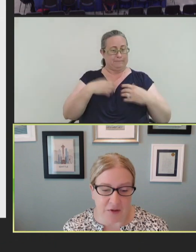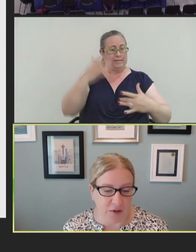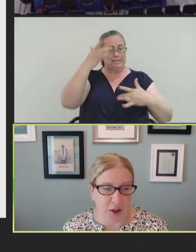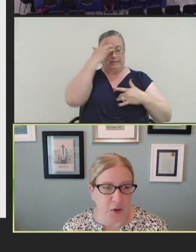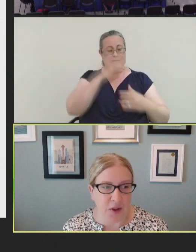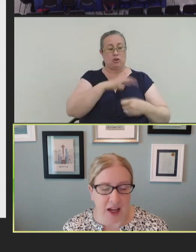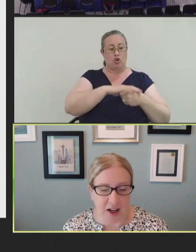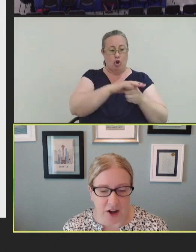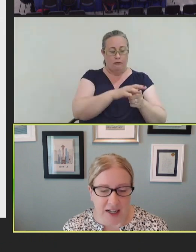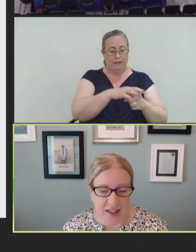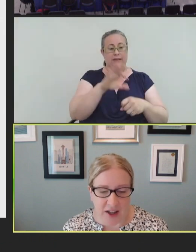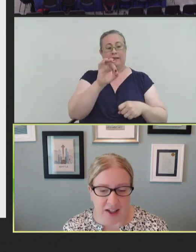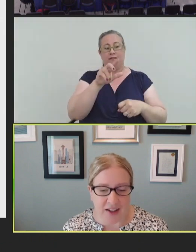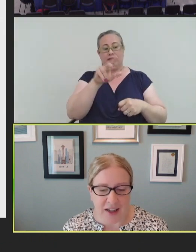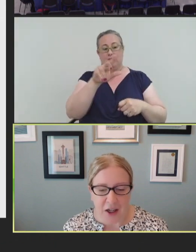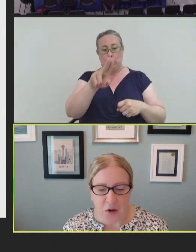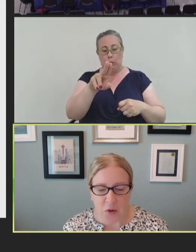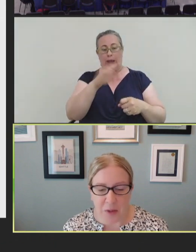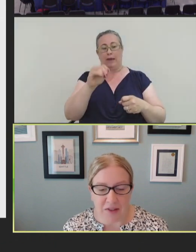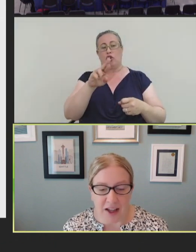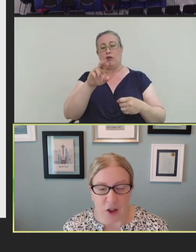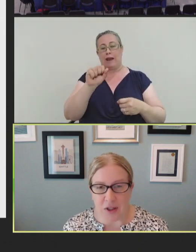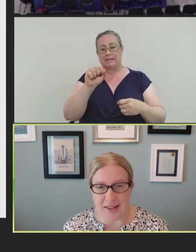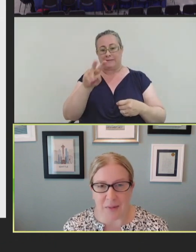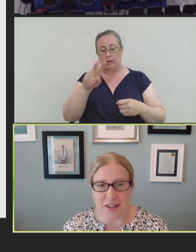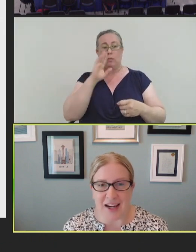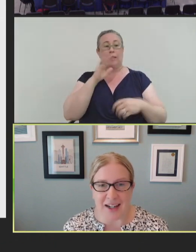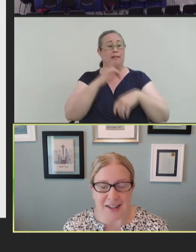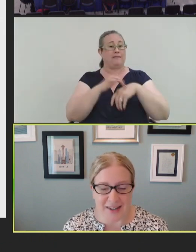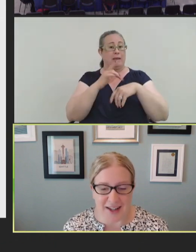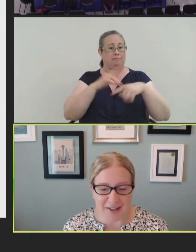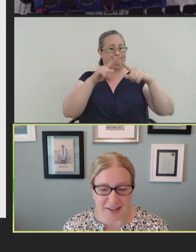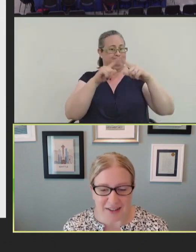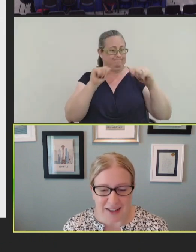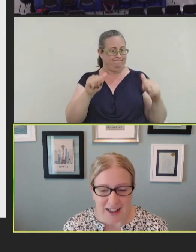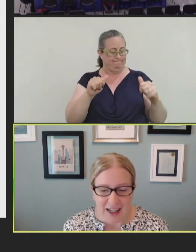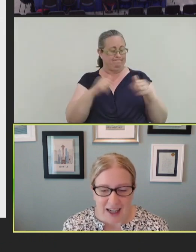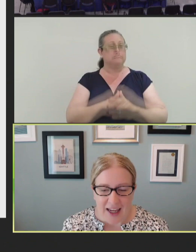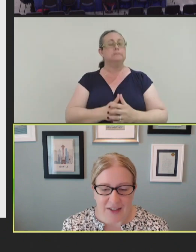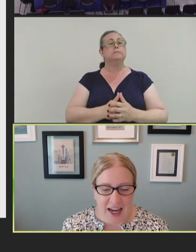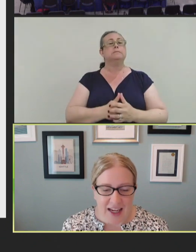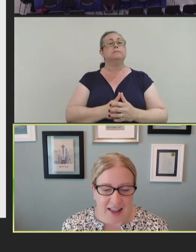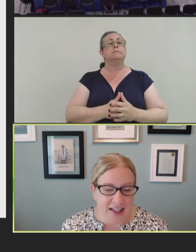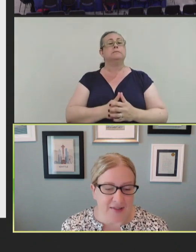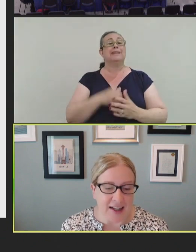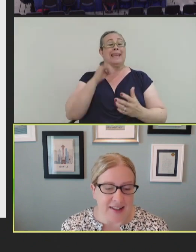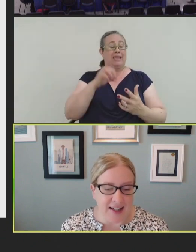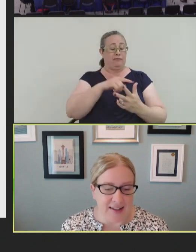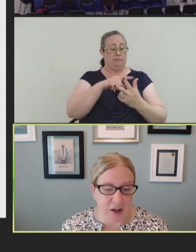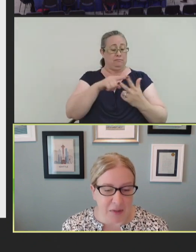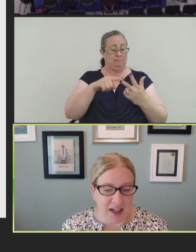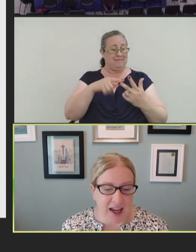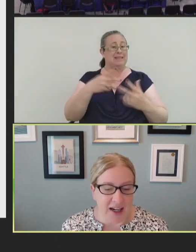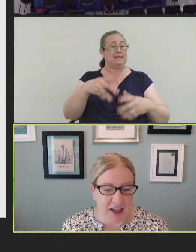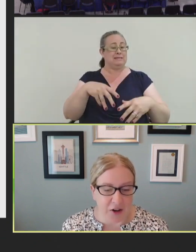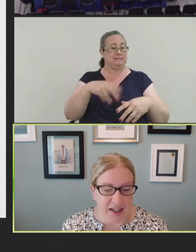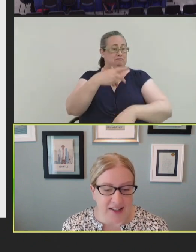flu, and RSV, will be available simultaneously. If taken, these vaccines can mitigate increases